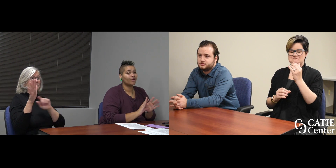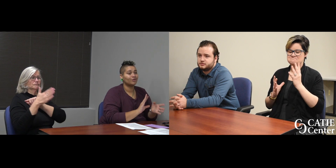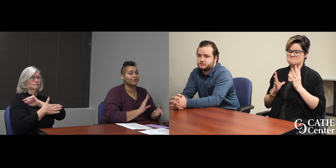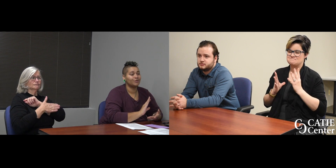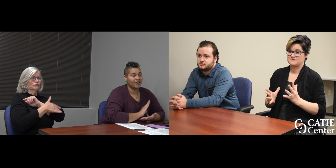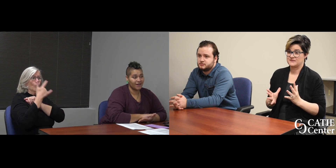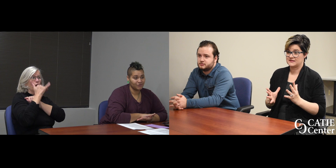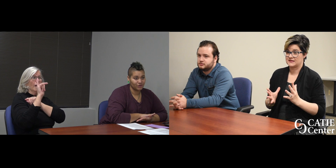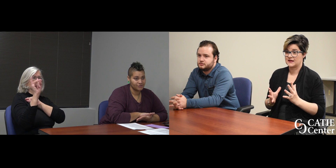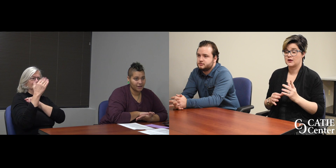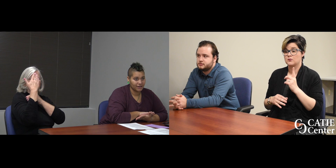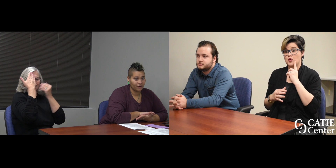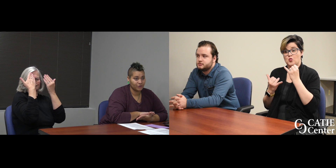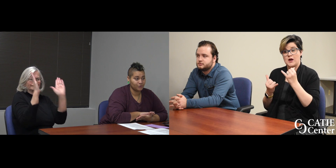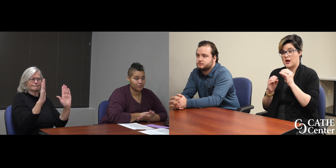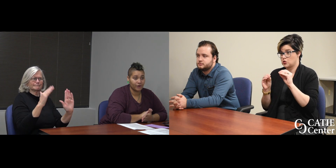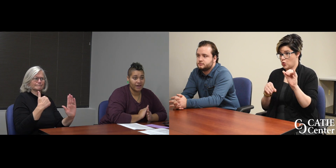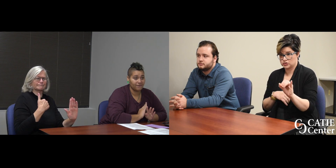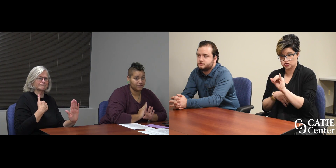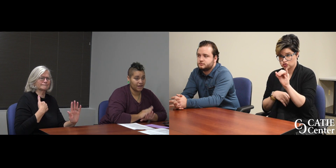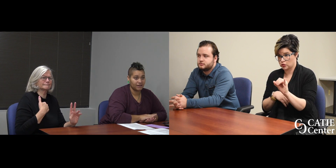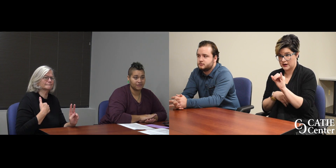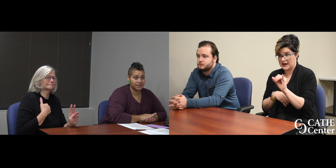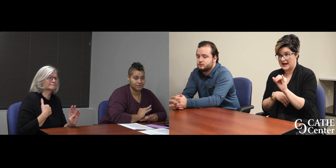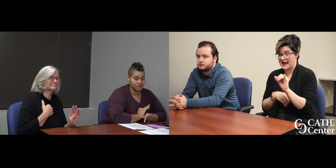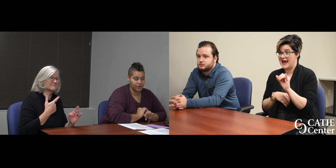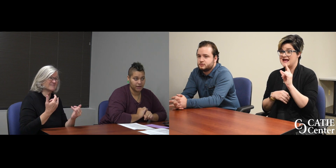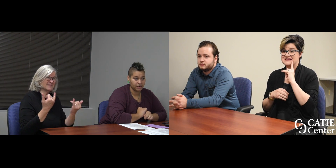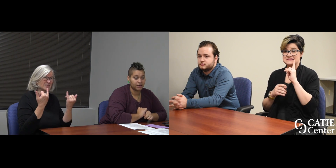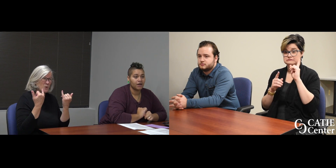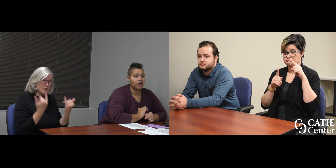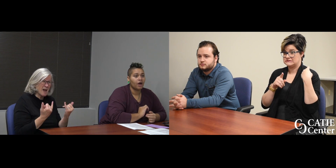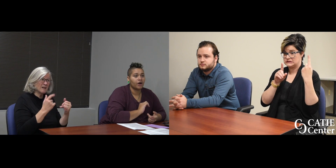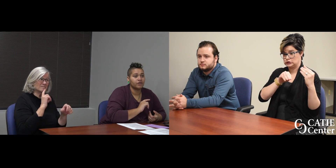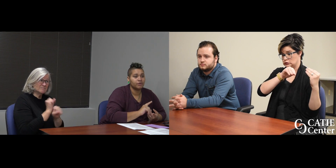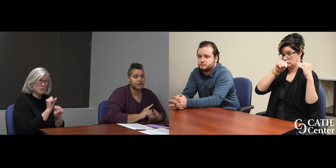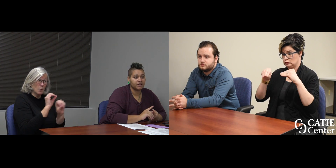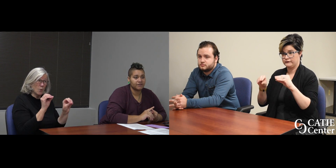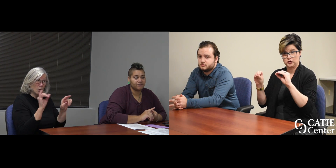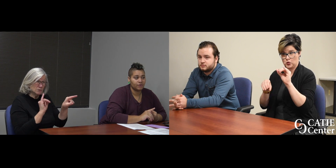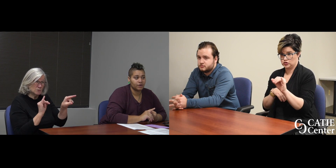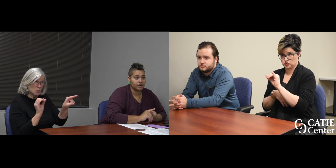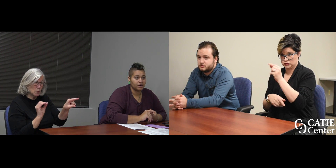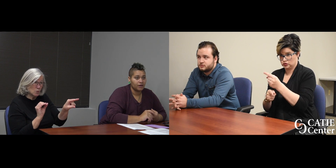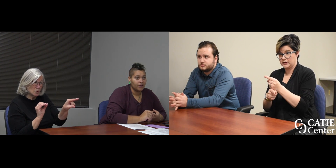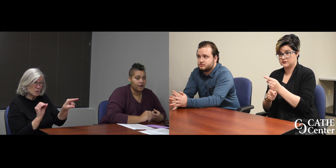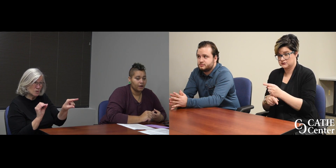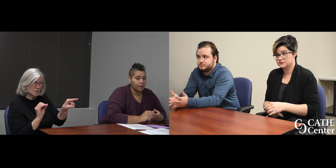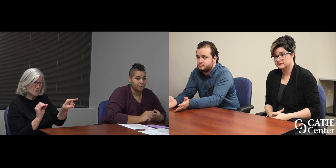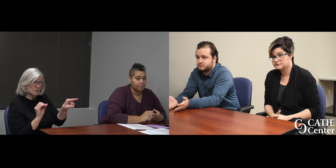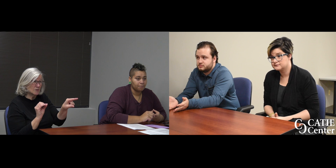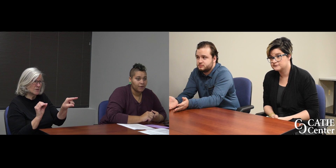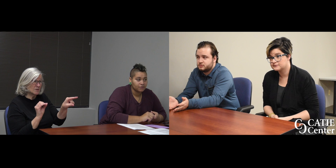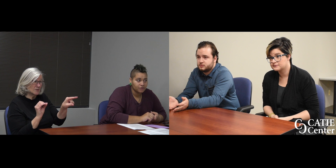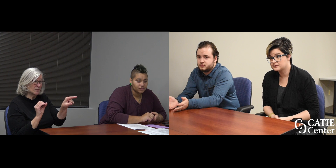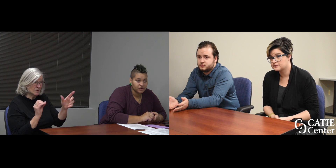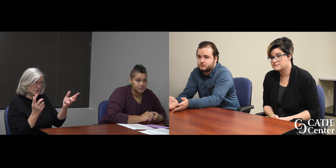so you do not have insurance right now and you have not held any since you got here. Are you looking for medical insurance